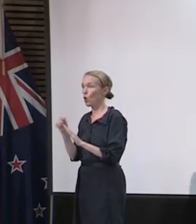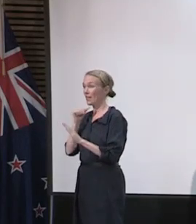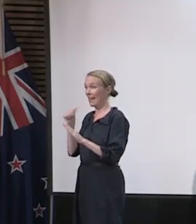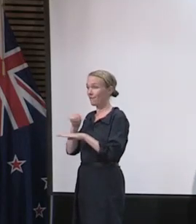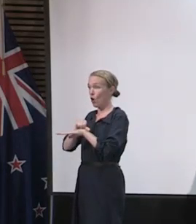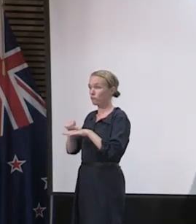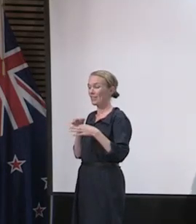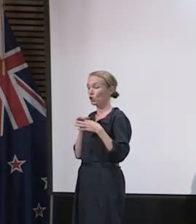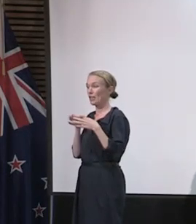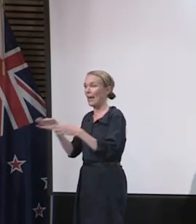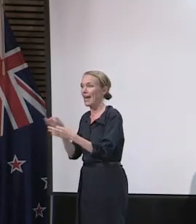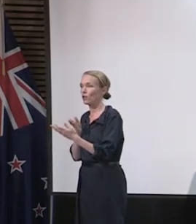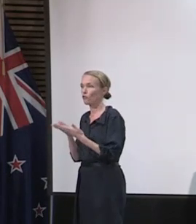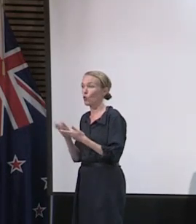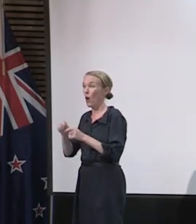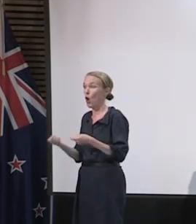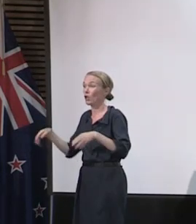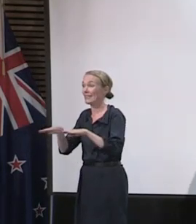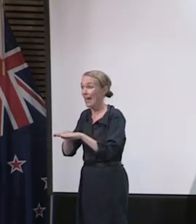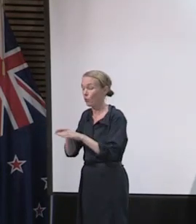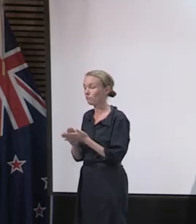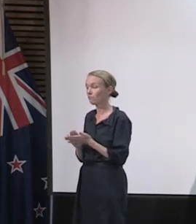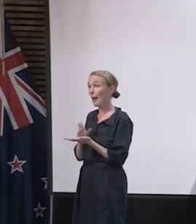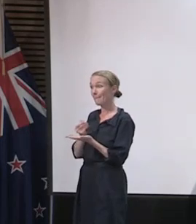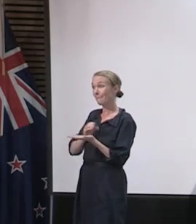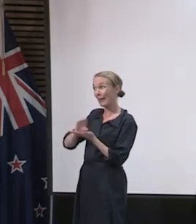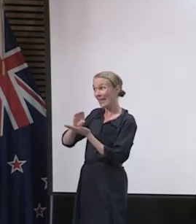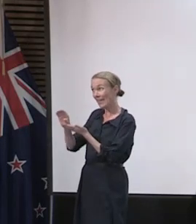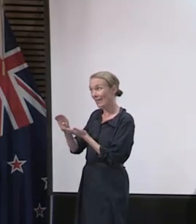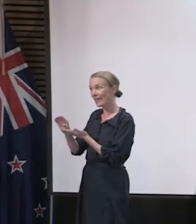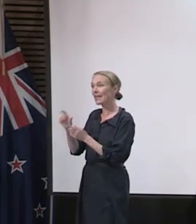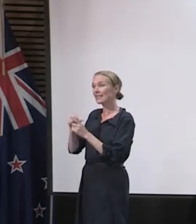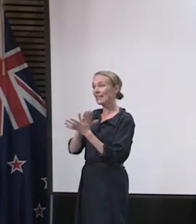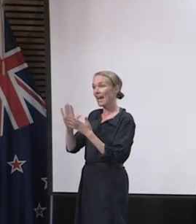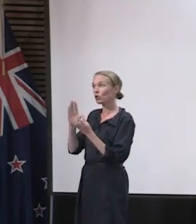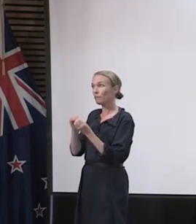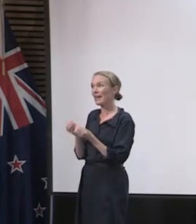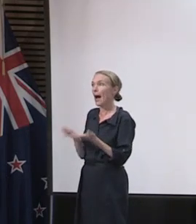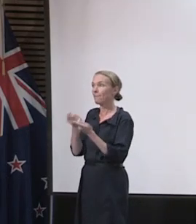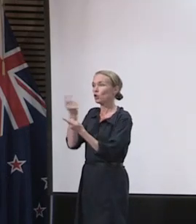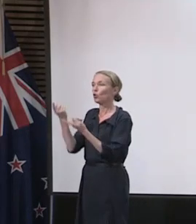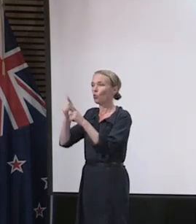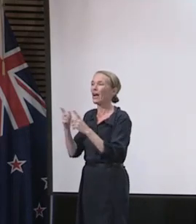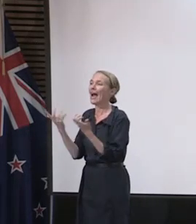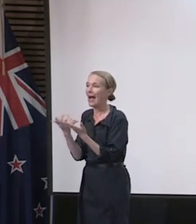have catch-up on elective procedures and other procedures that may have been delayed because of COVID-19.